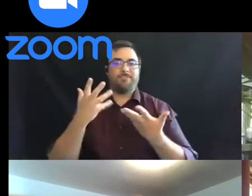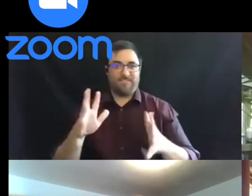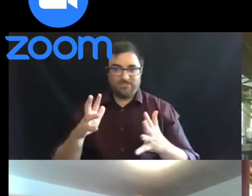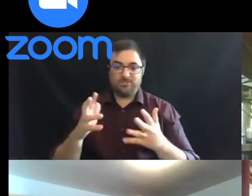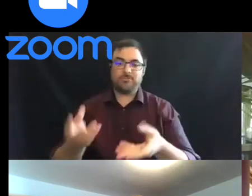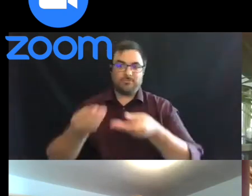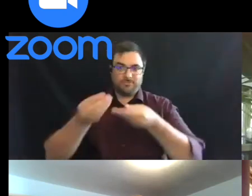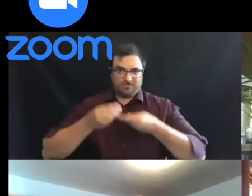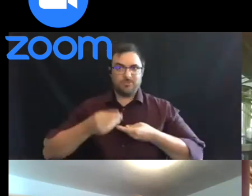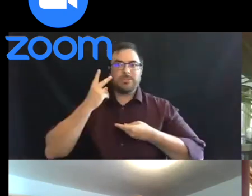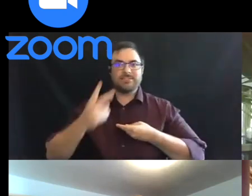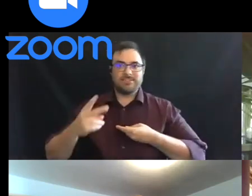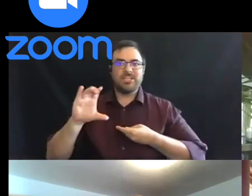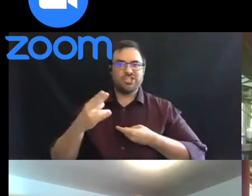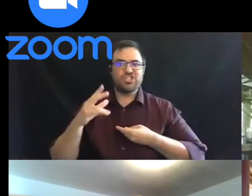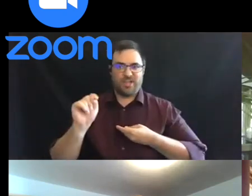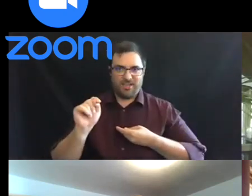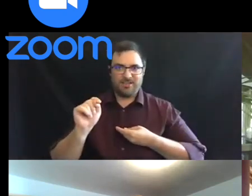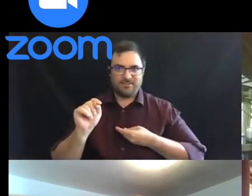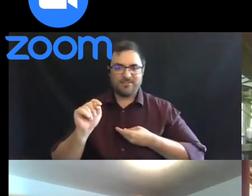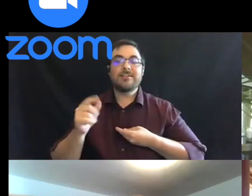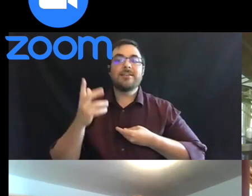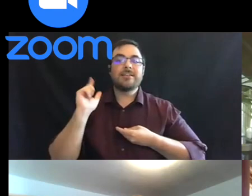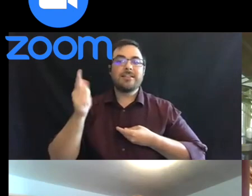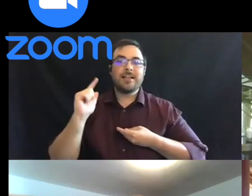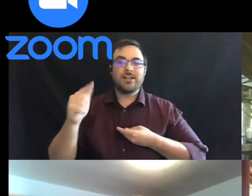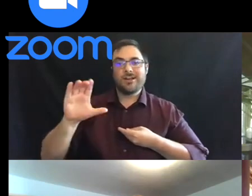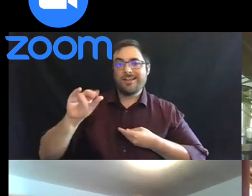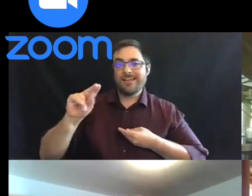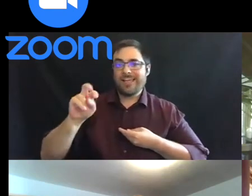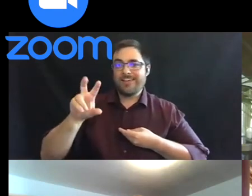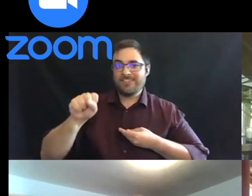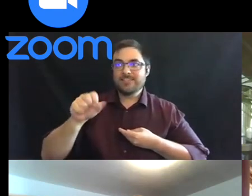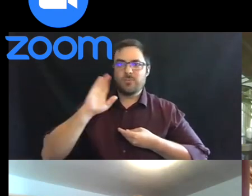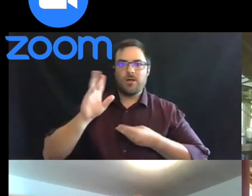chat so when we post the slides and everything else. I will pull off all these extra links that